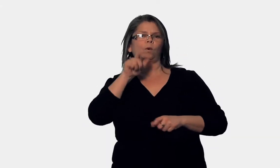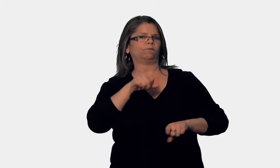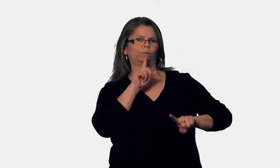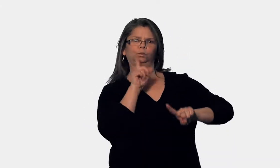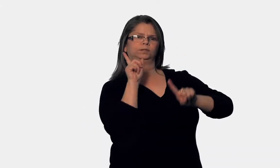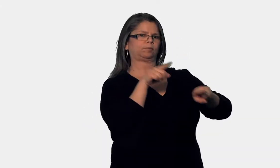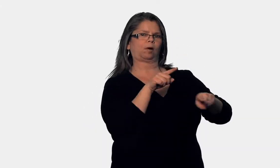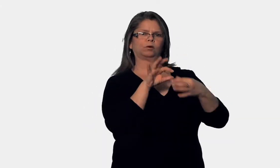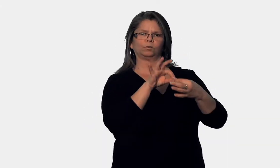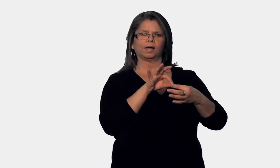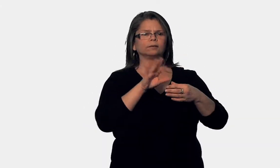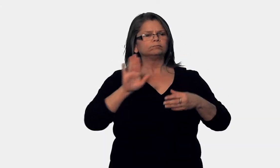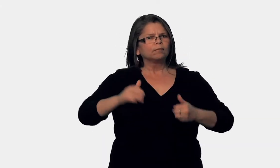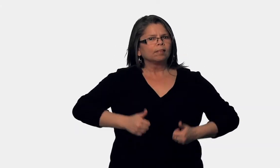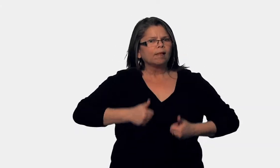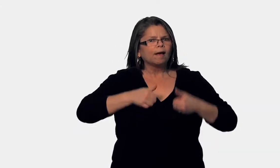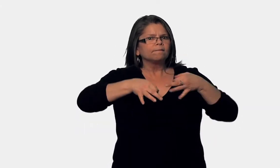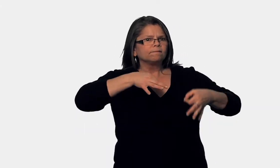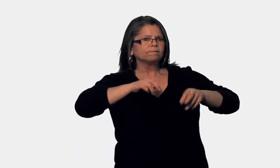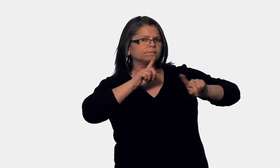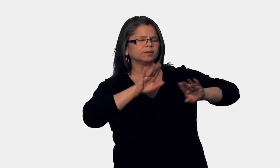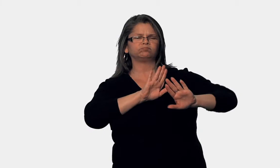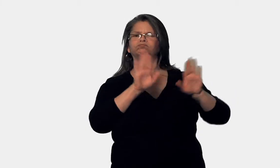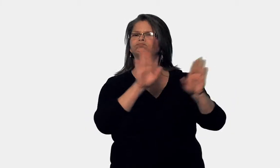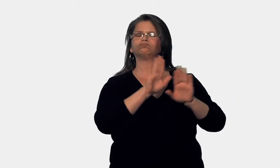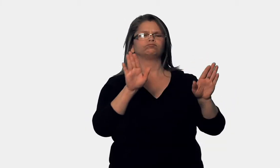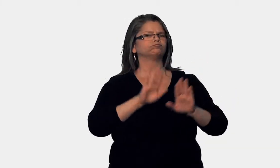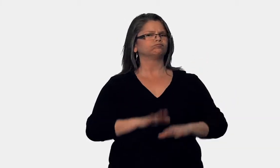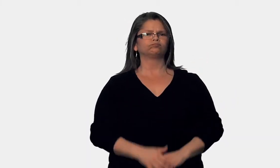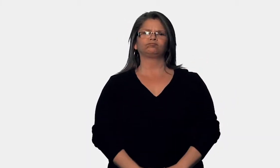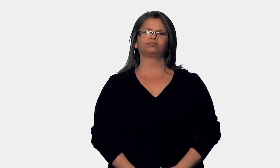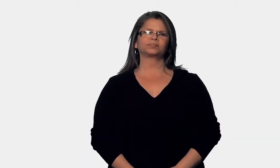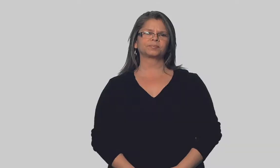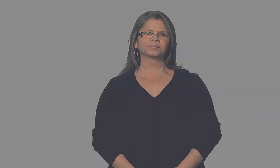about what the statement says about the impact of the crime on the victim's life.